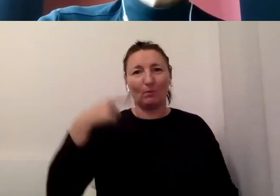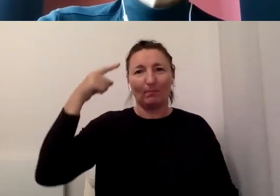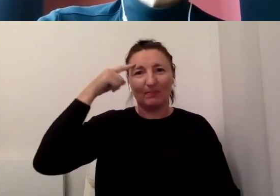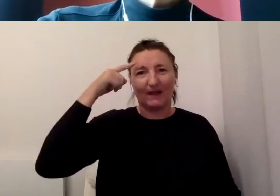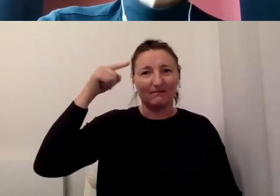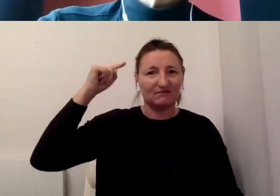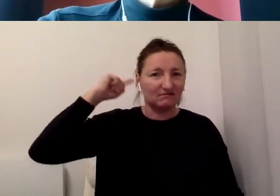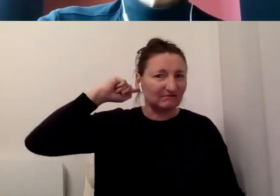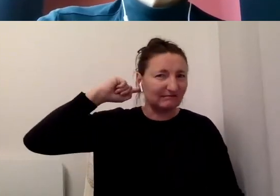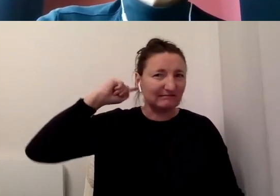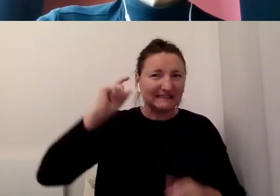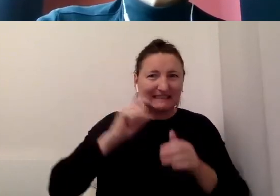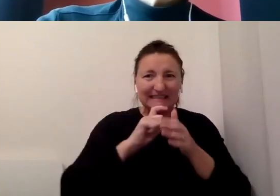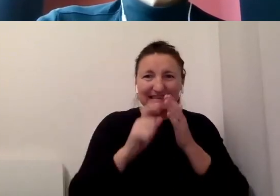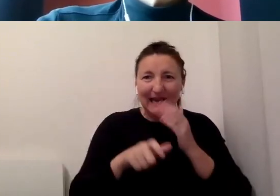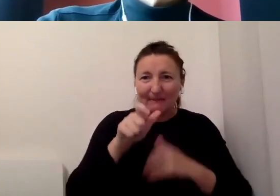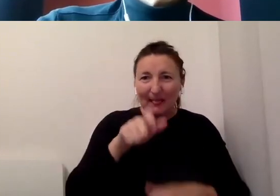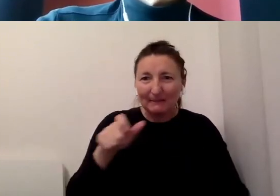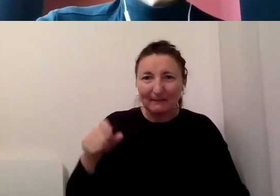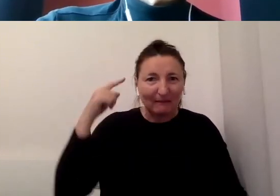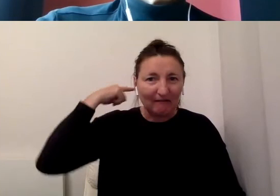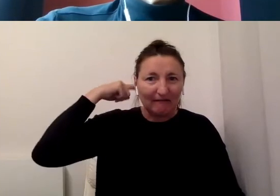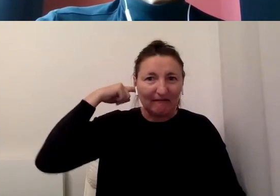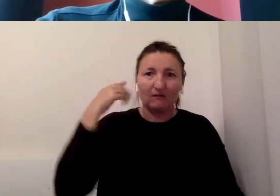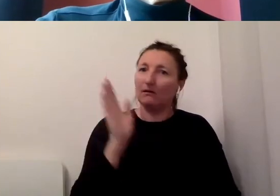would be really really good. Alex: Cool. What about you Joy?